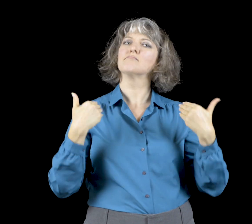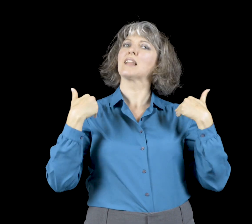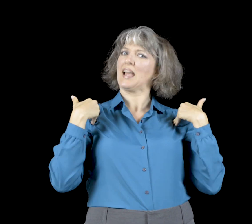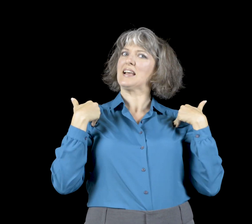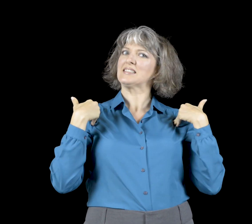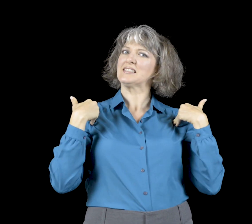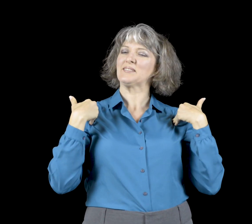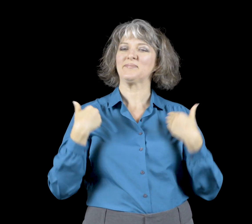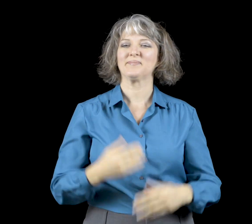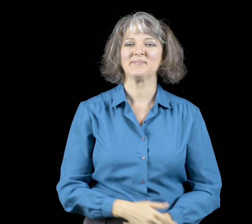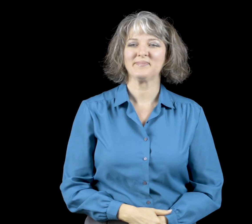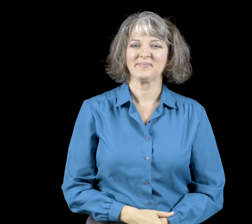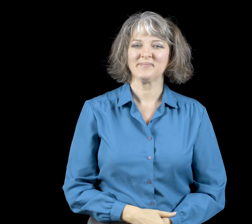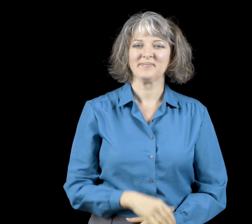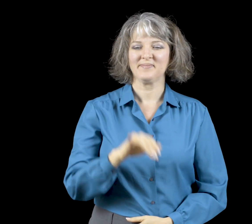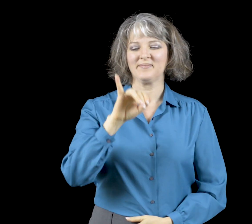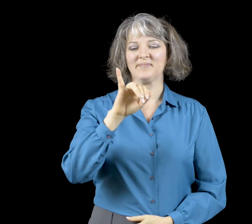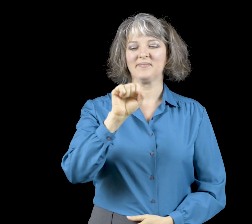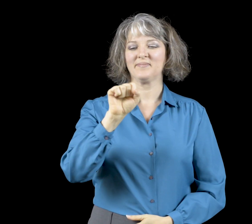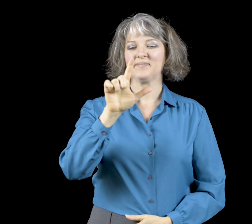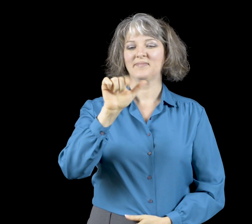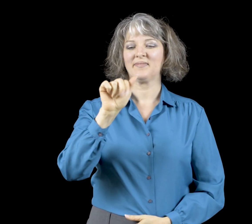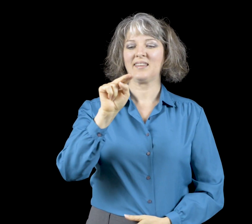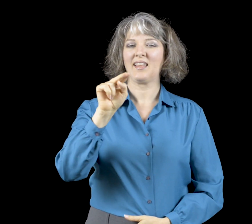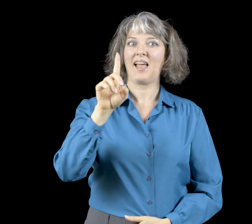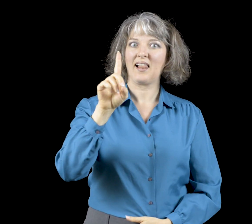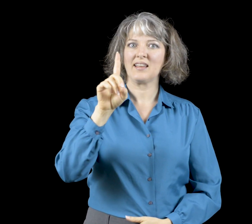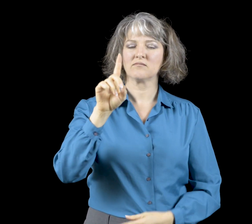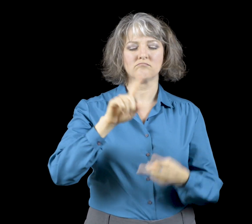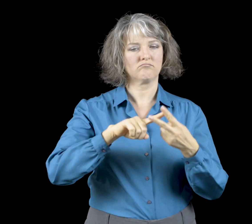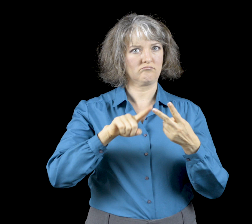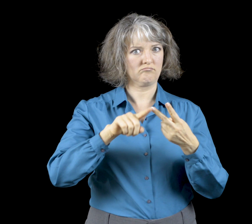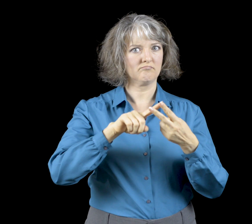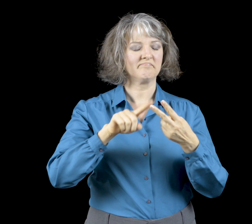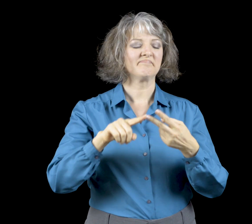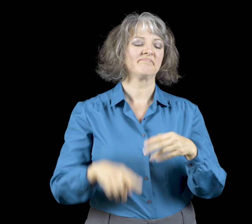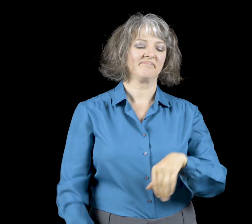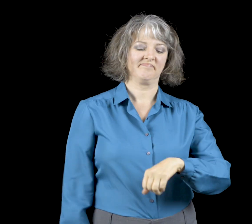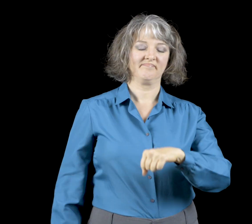Has I-S-L-A-N-D Island. Two possibilities here for this sign.